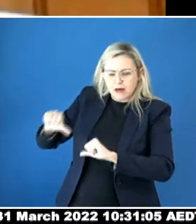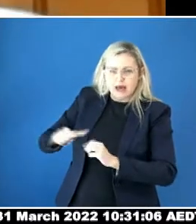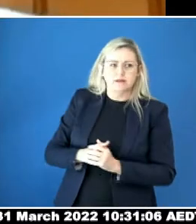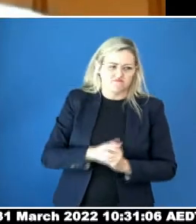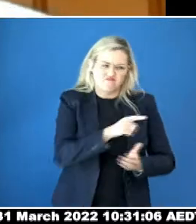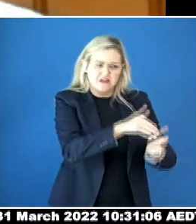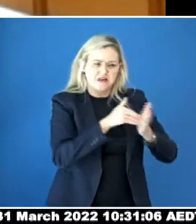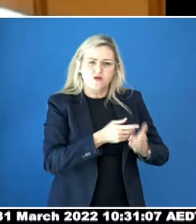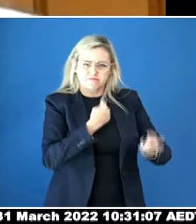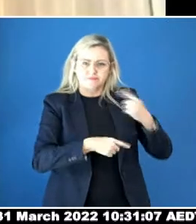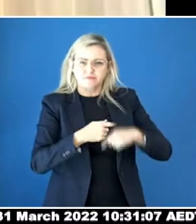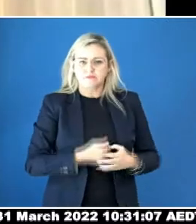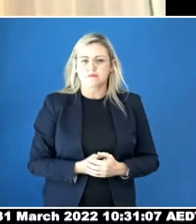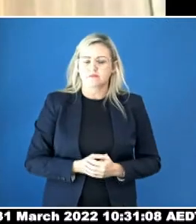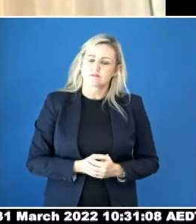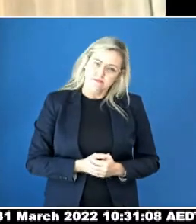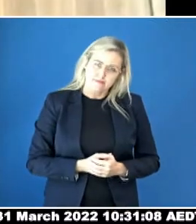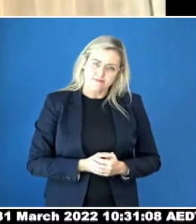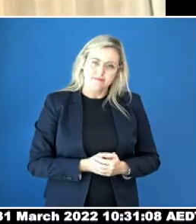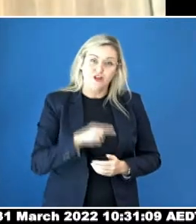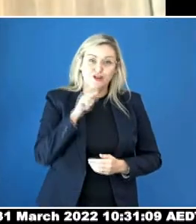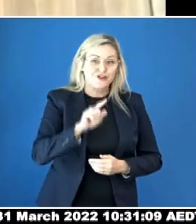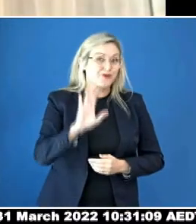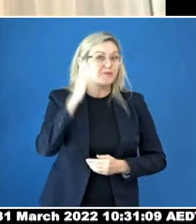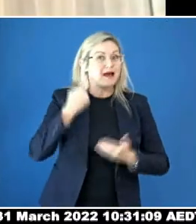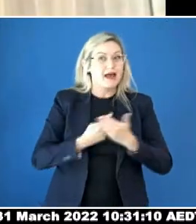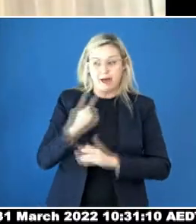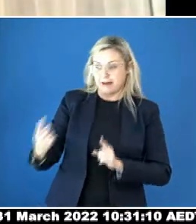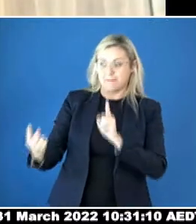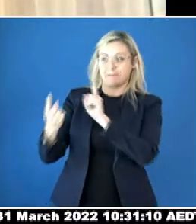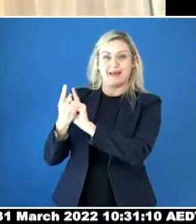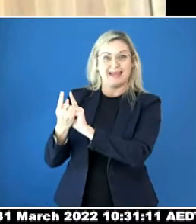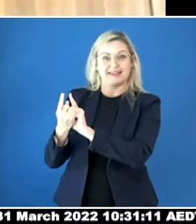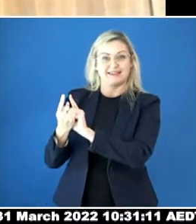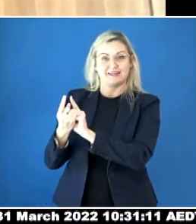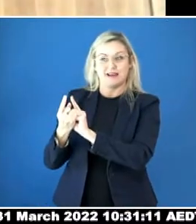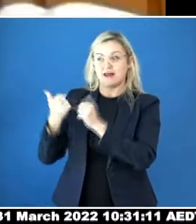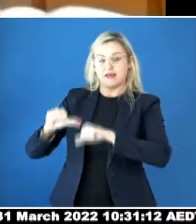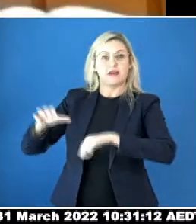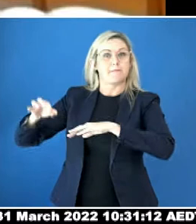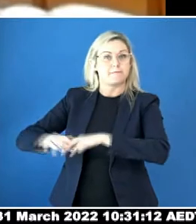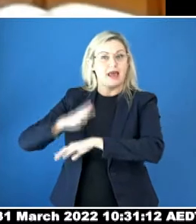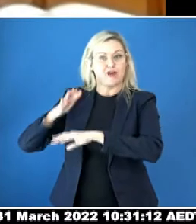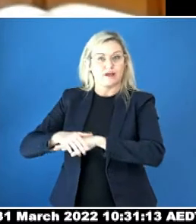Because you did meet someone and you got married, didn't you? Yeah. MS EASTMAN: And --